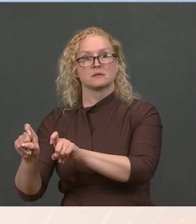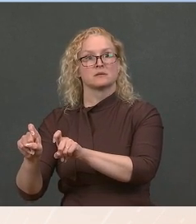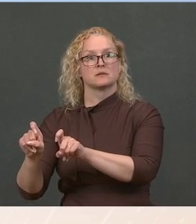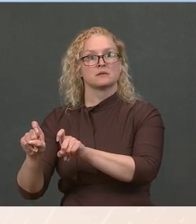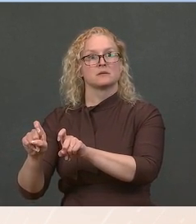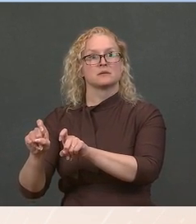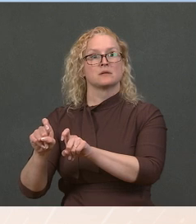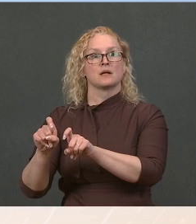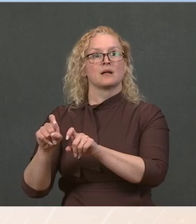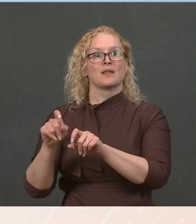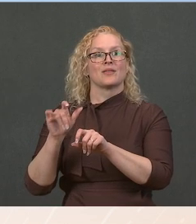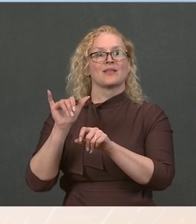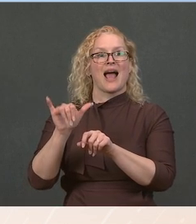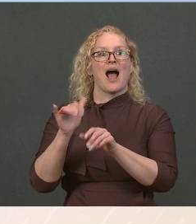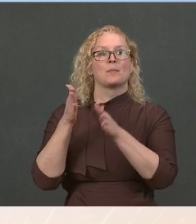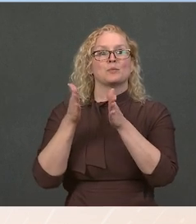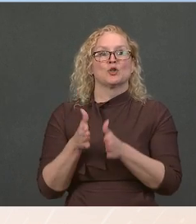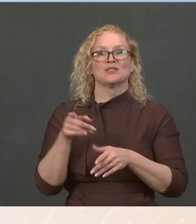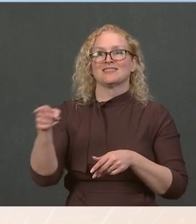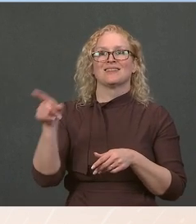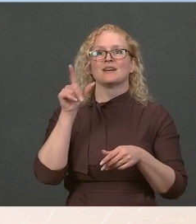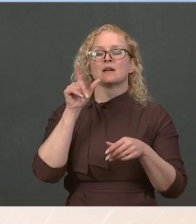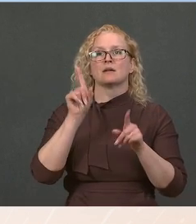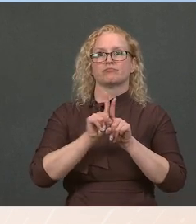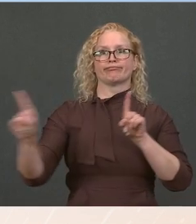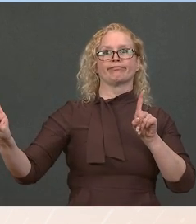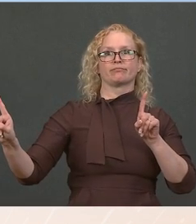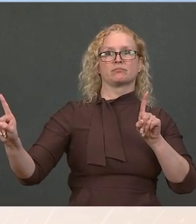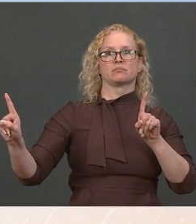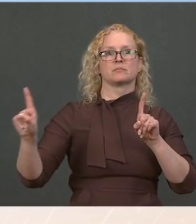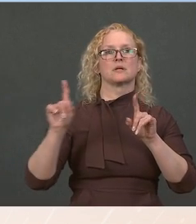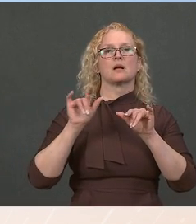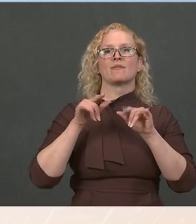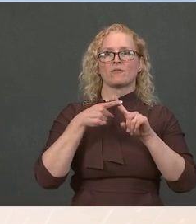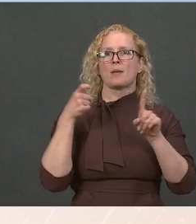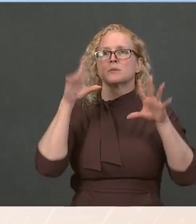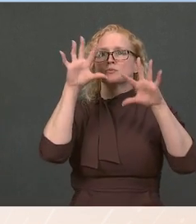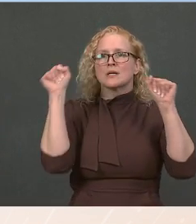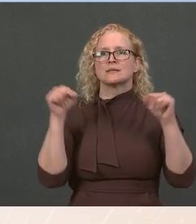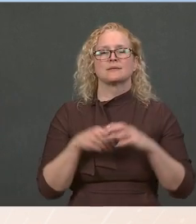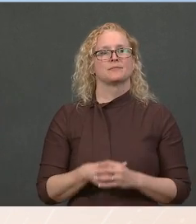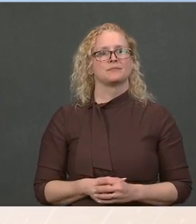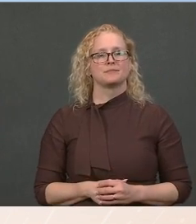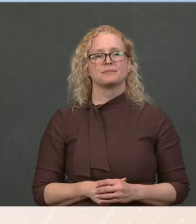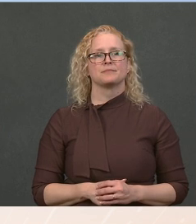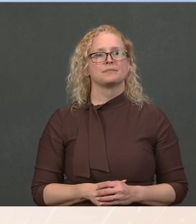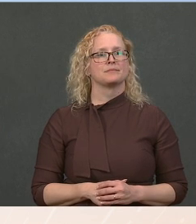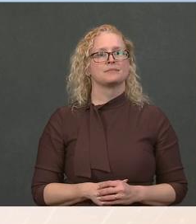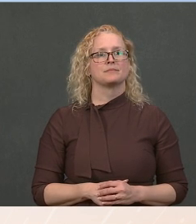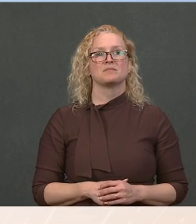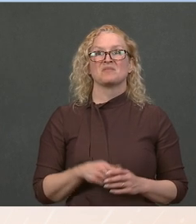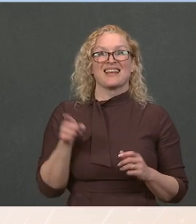and is not exhibiting any symptoms. The person has remained in Scotland to complete the quarantine period